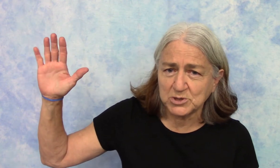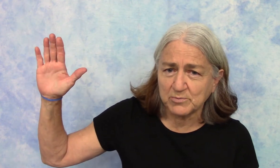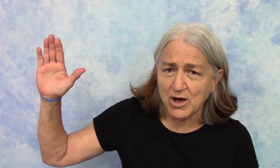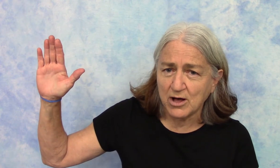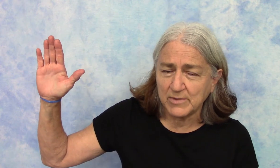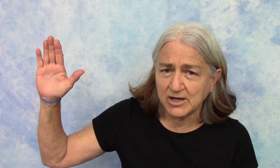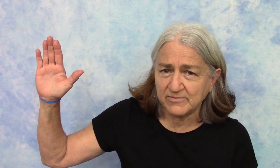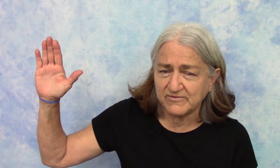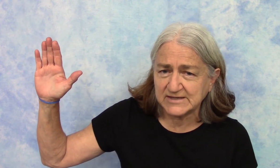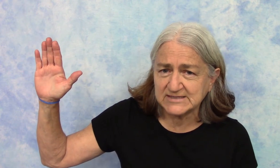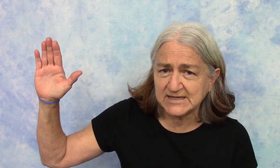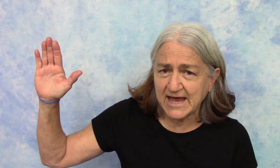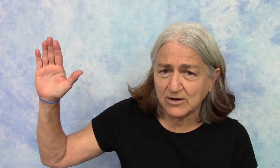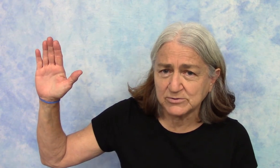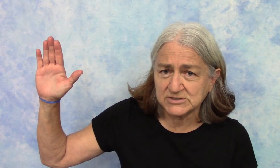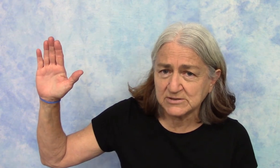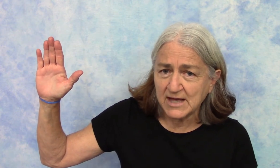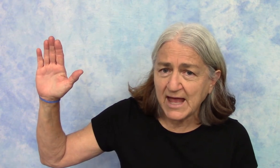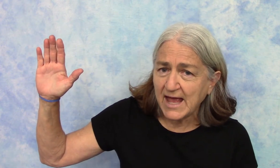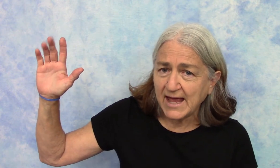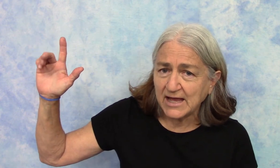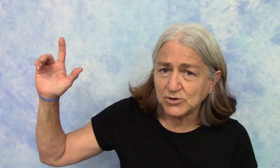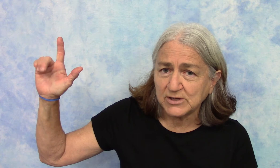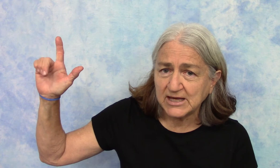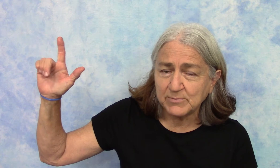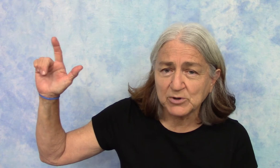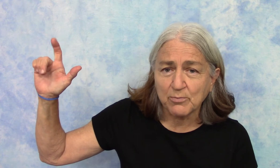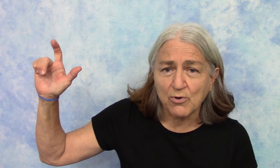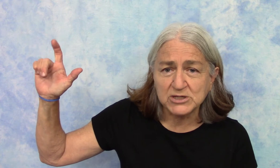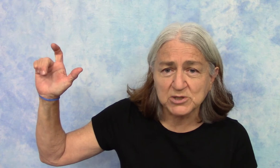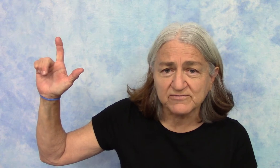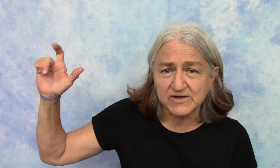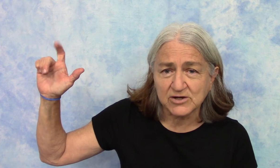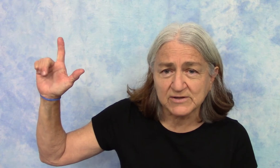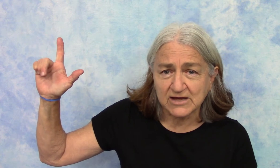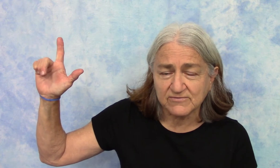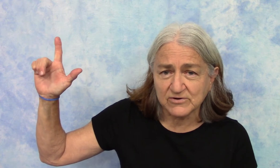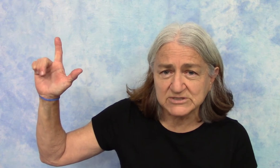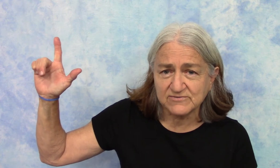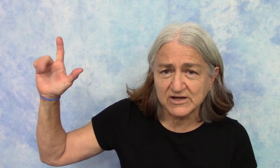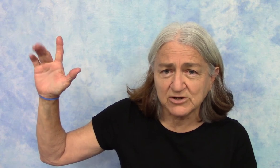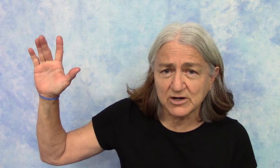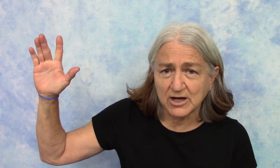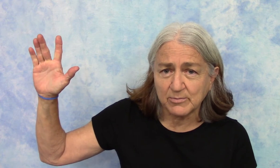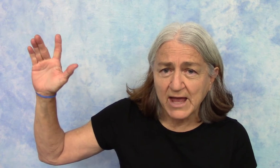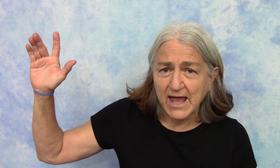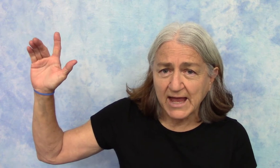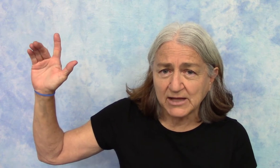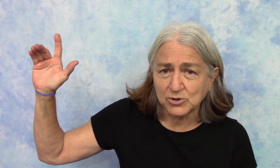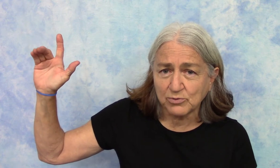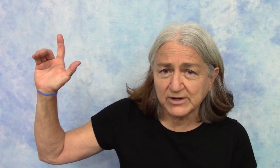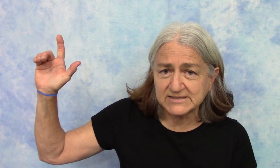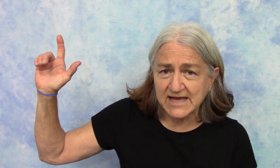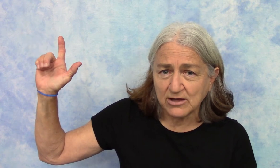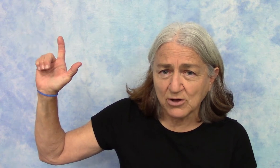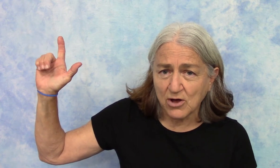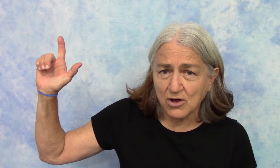palm up facing out and you keep your pointer finger that first finger up and you bring down all